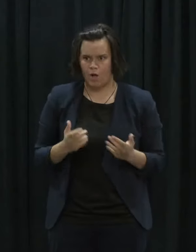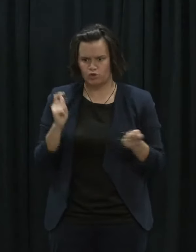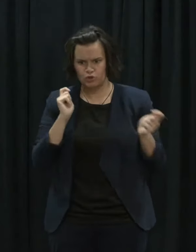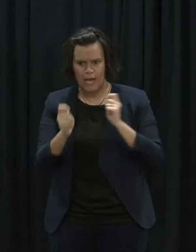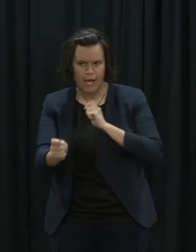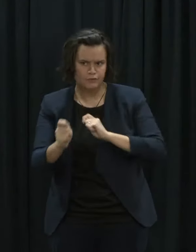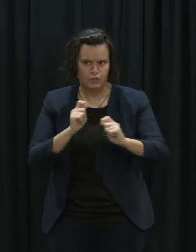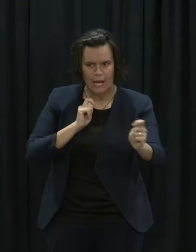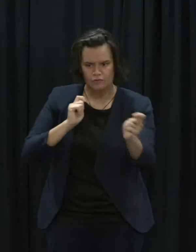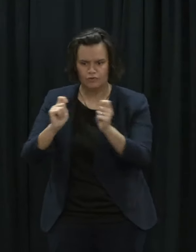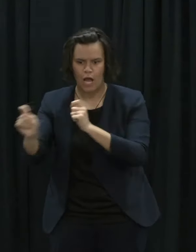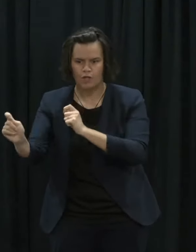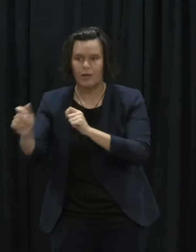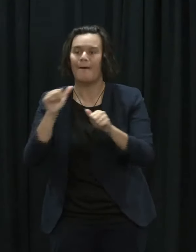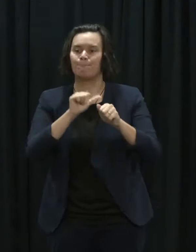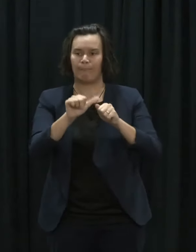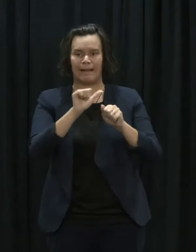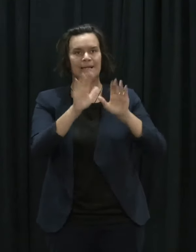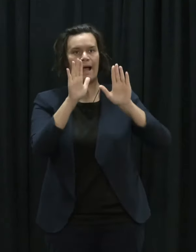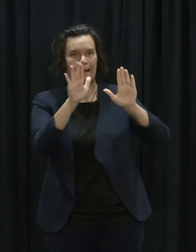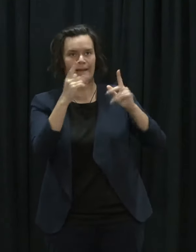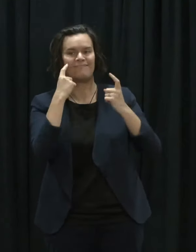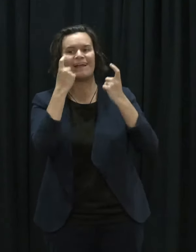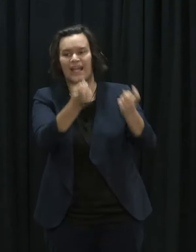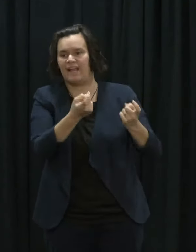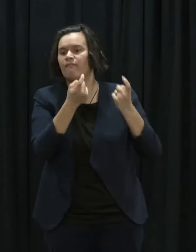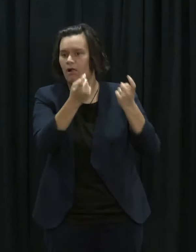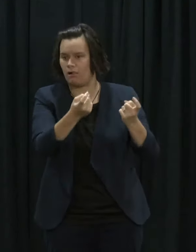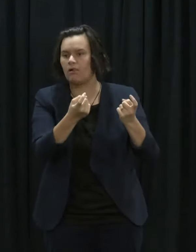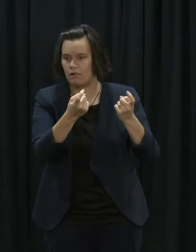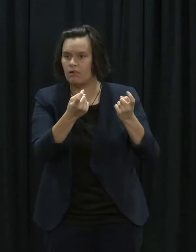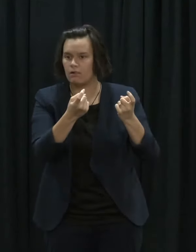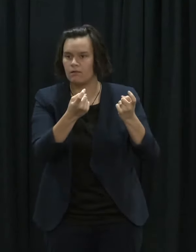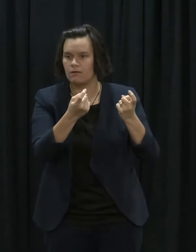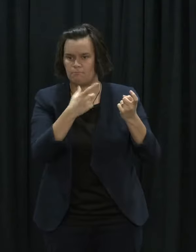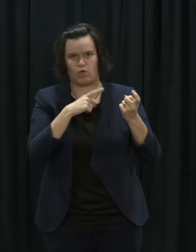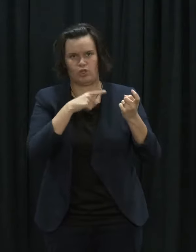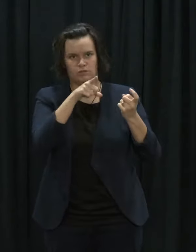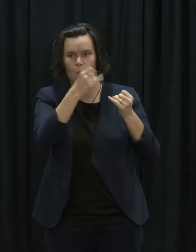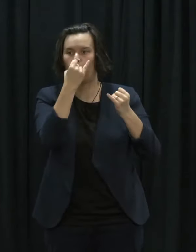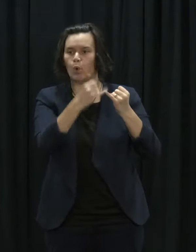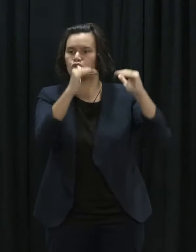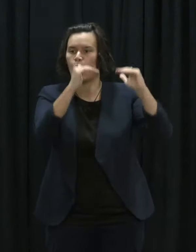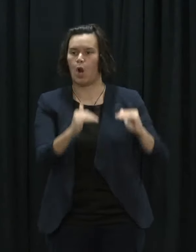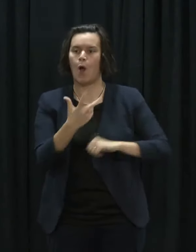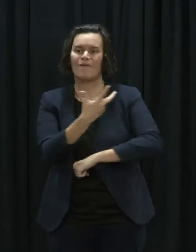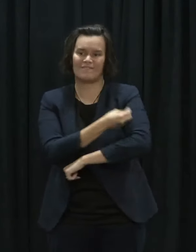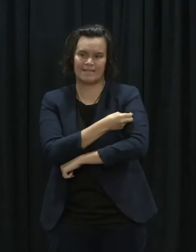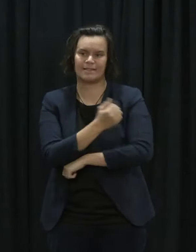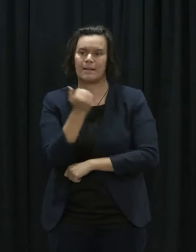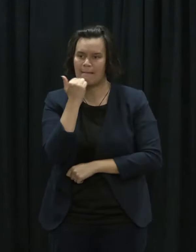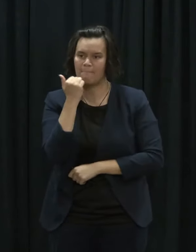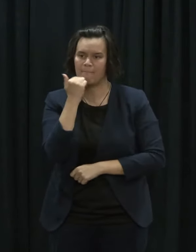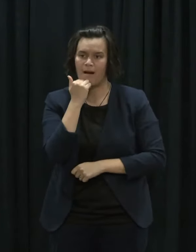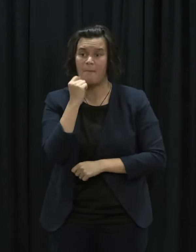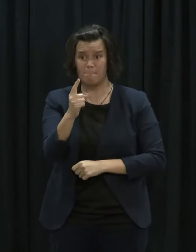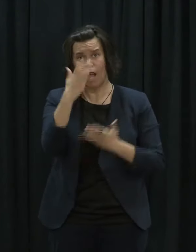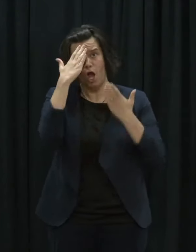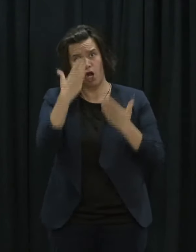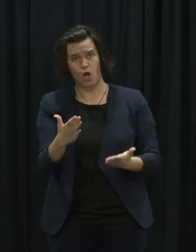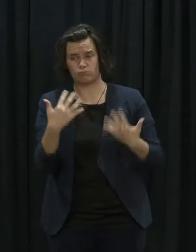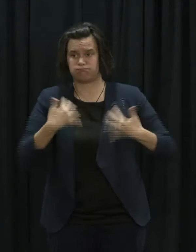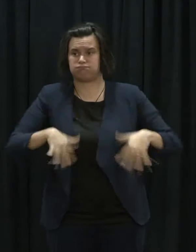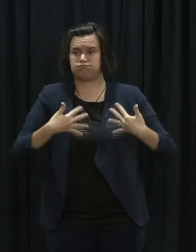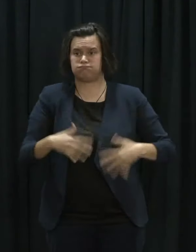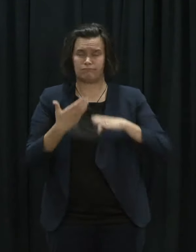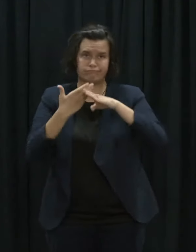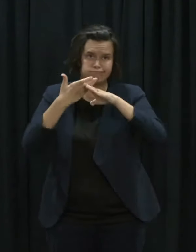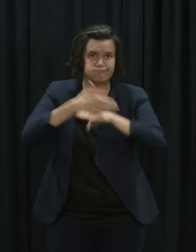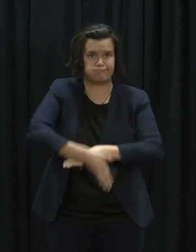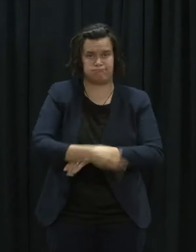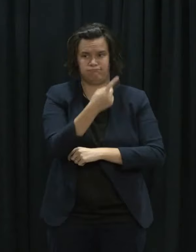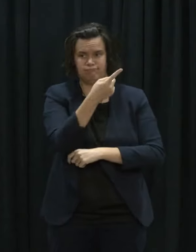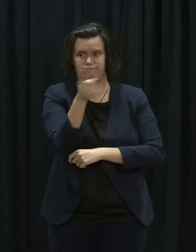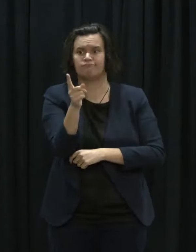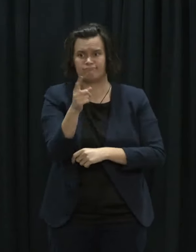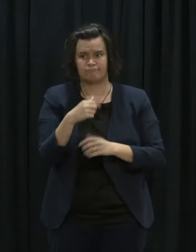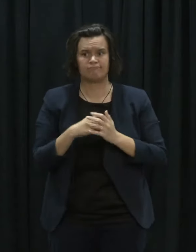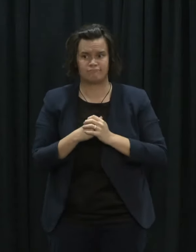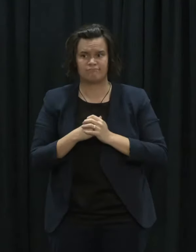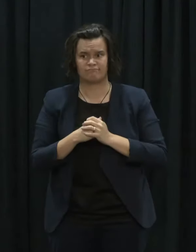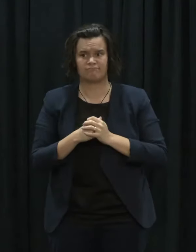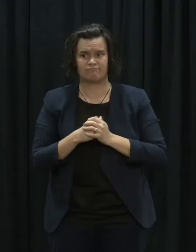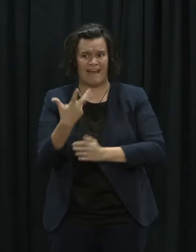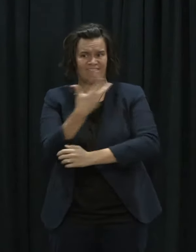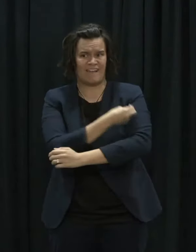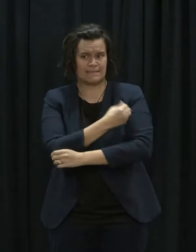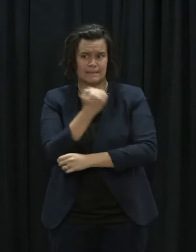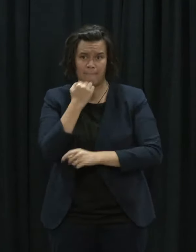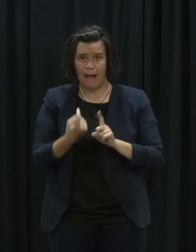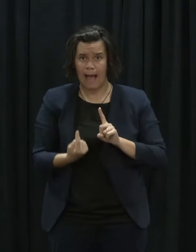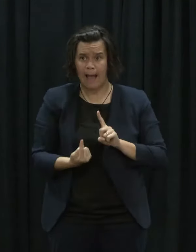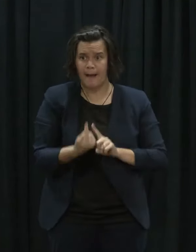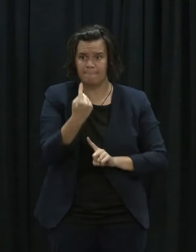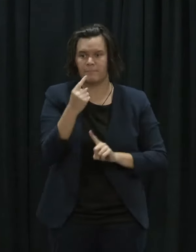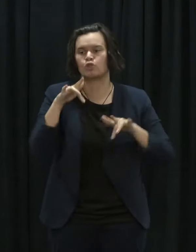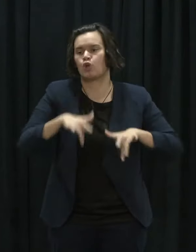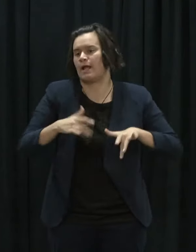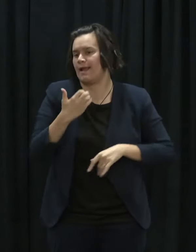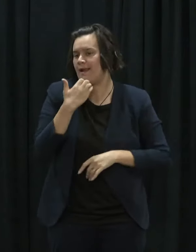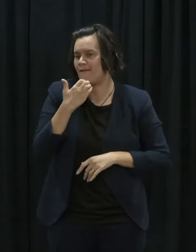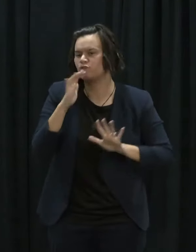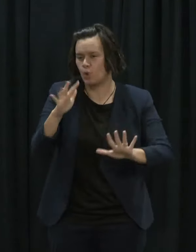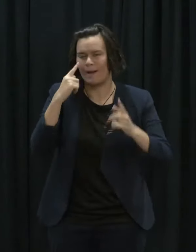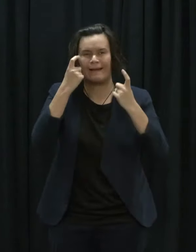We fully anticipate that.